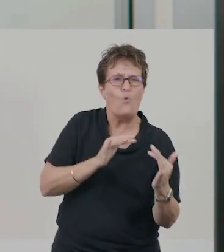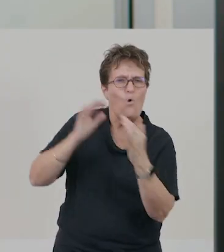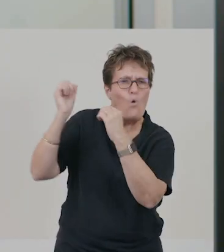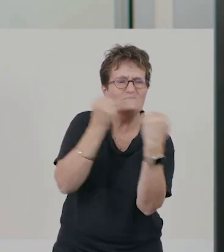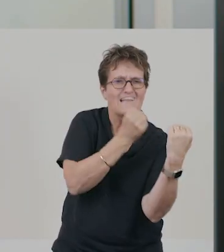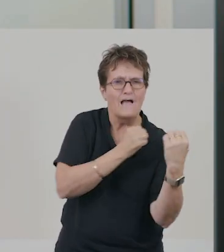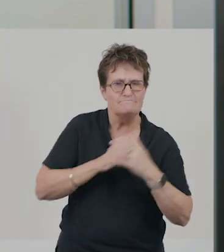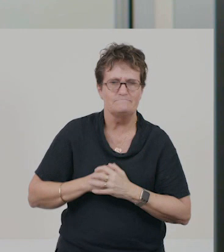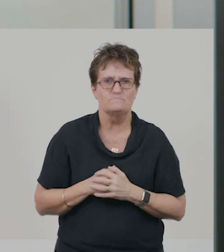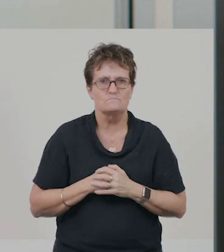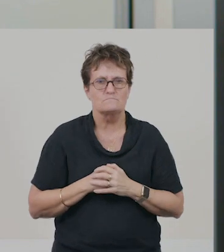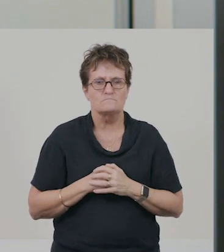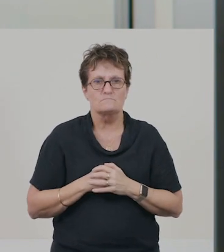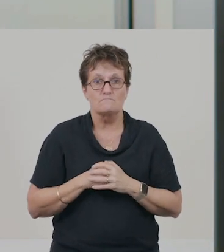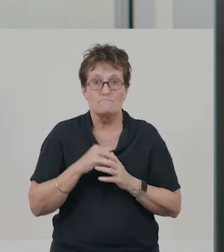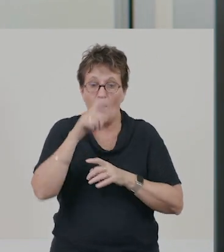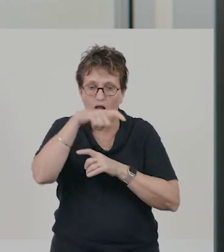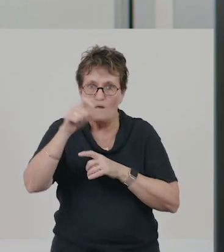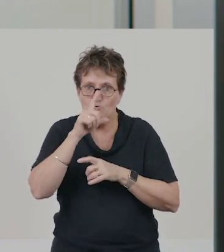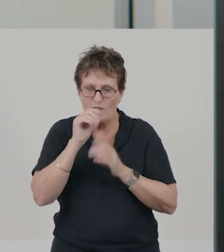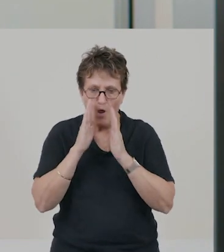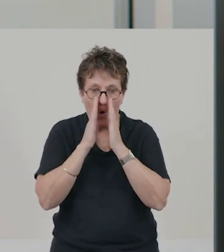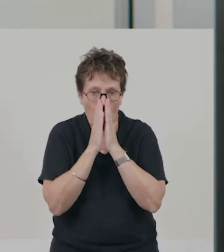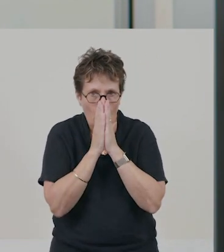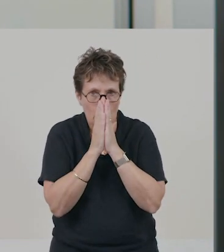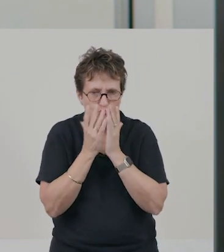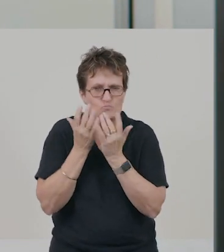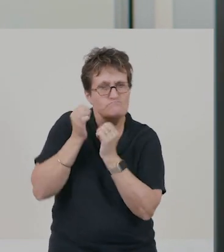Camels can also close their nostrils, to keep sand out of their nose.